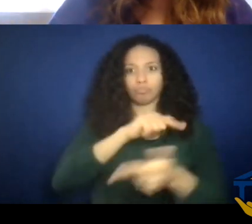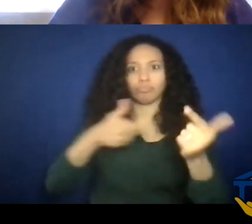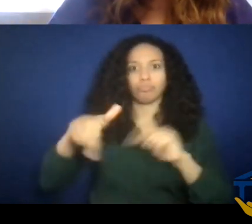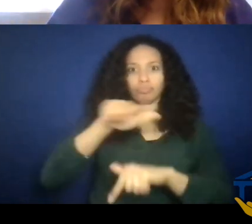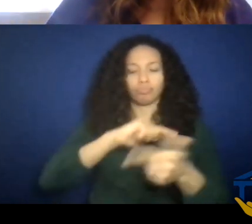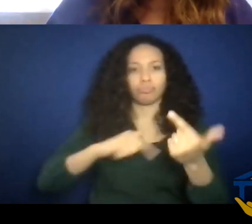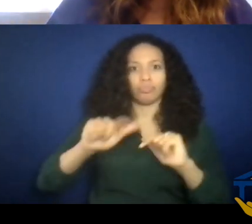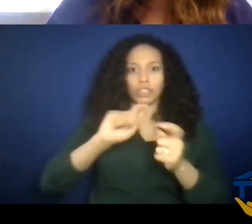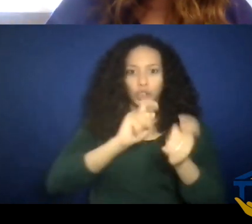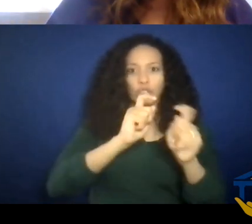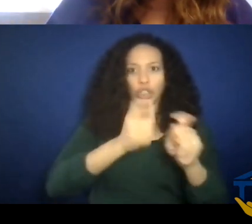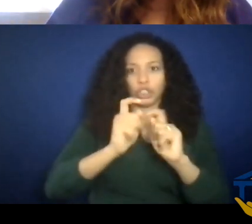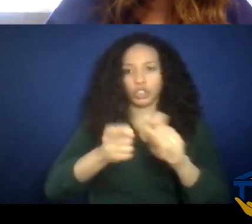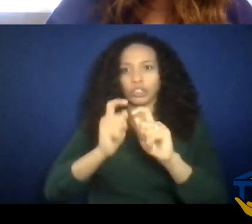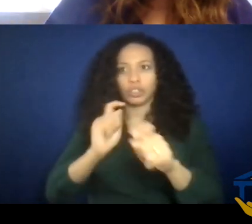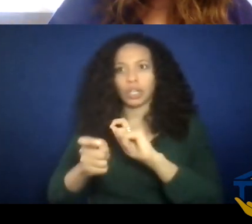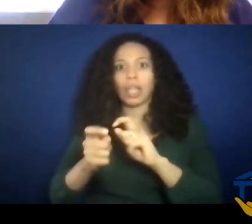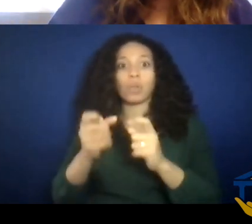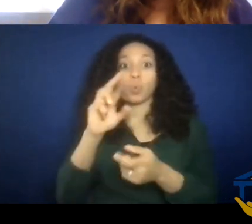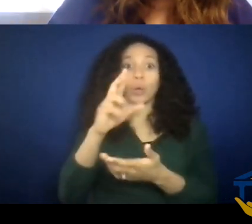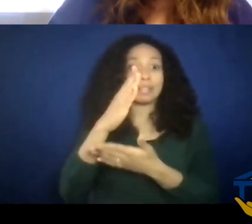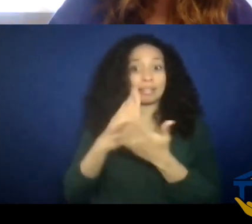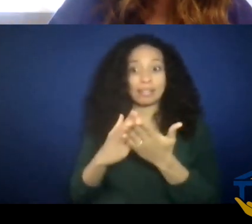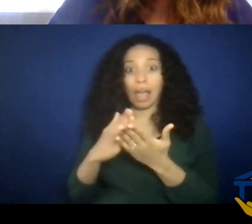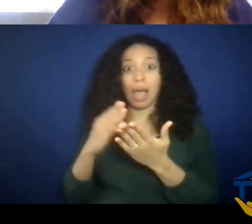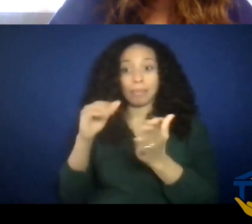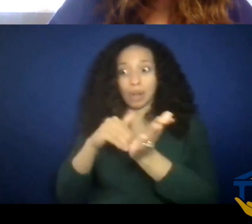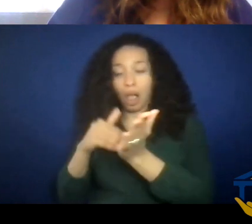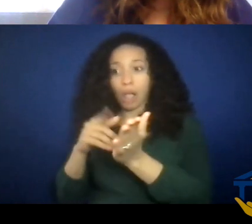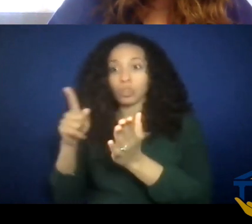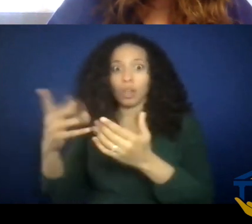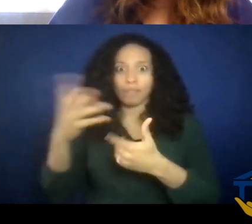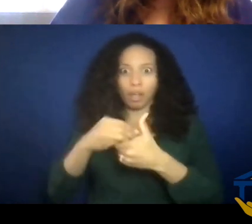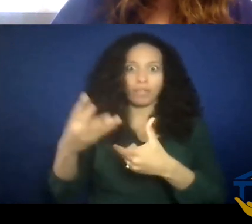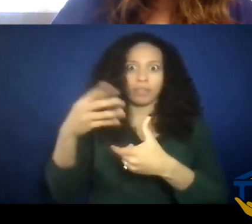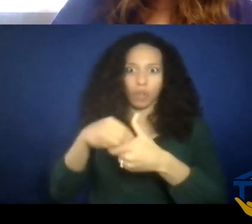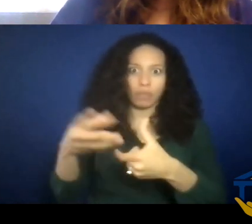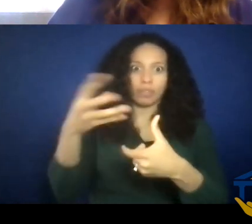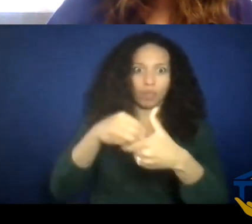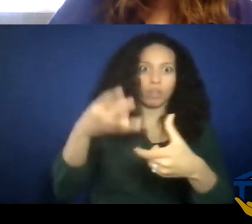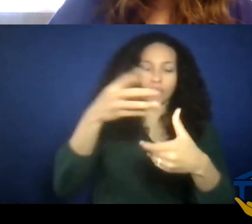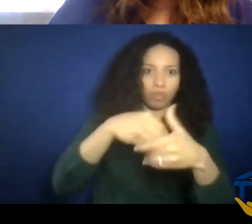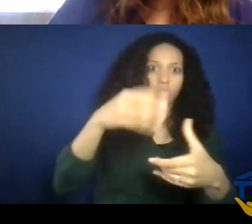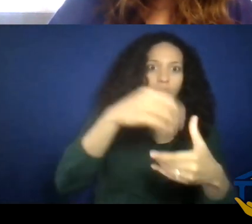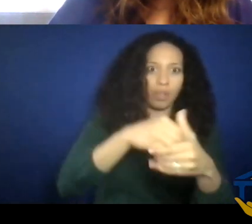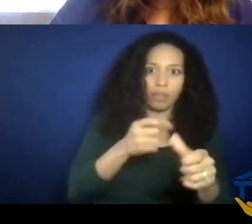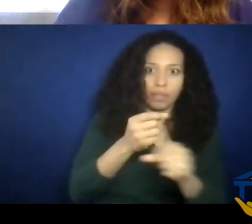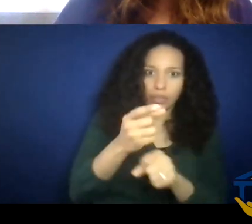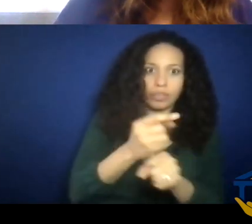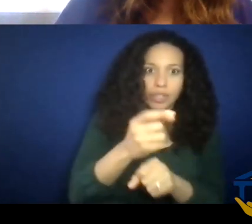that work year to year that it can get really difficult to keep track. And families of